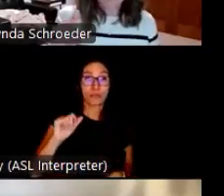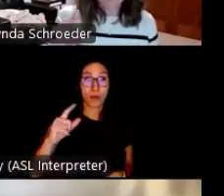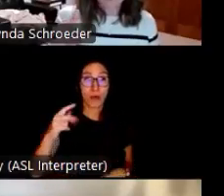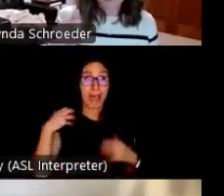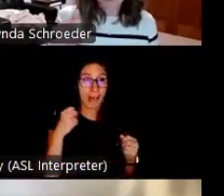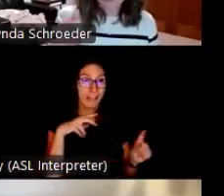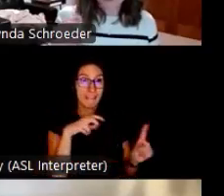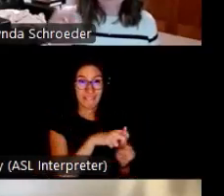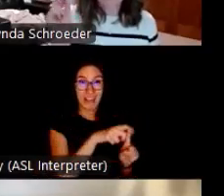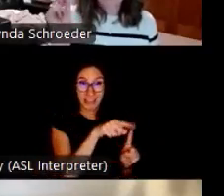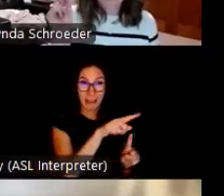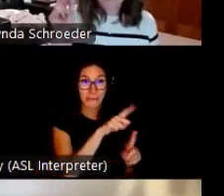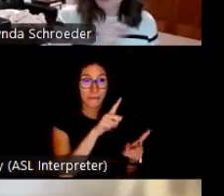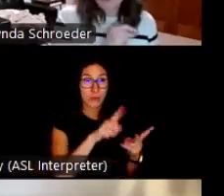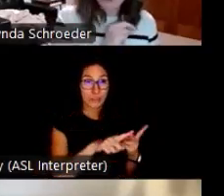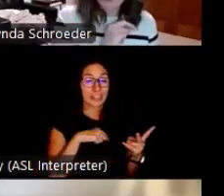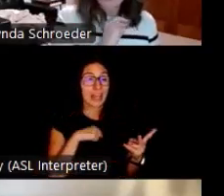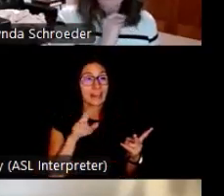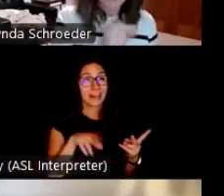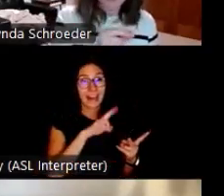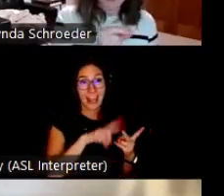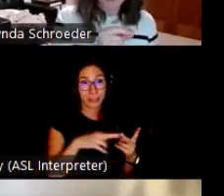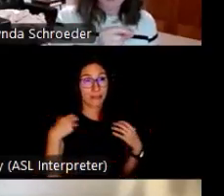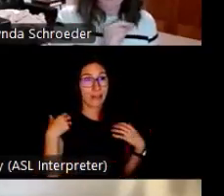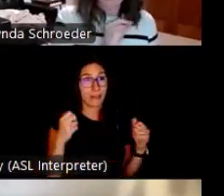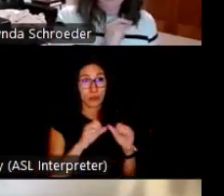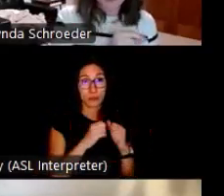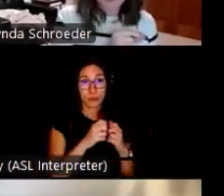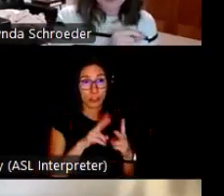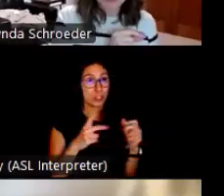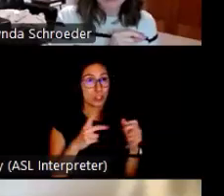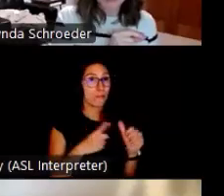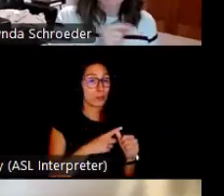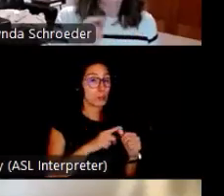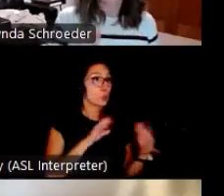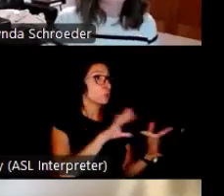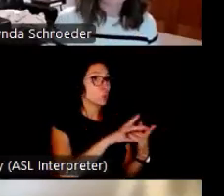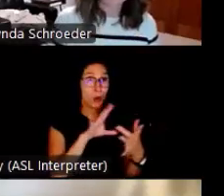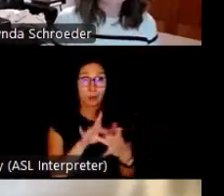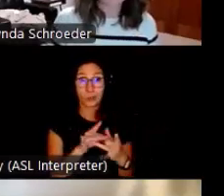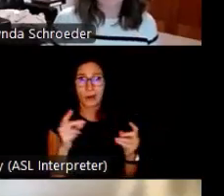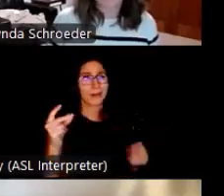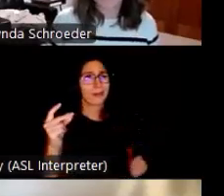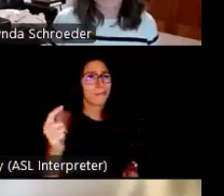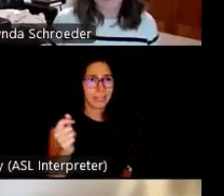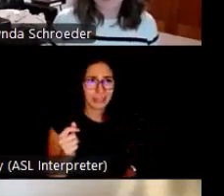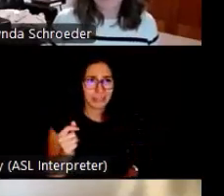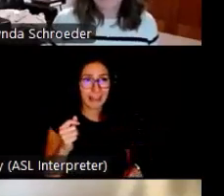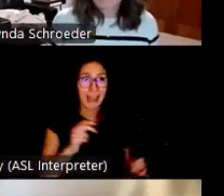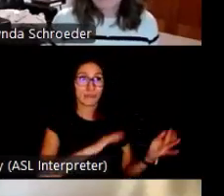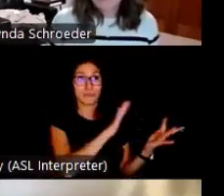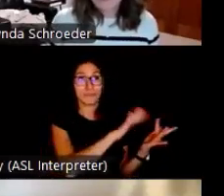Association. Join those two groups. Reach out to those two groups immediately. Because some of the pitfalls that you will make is--